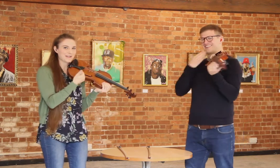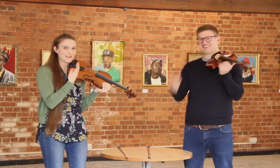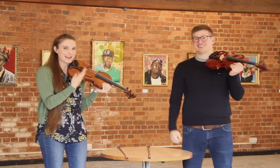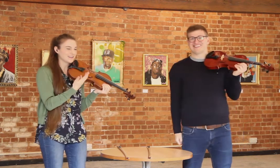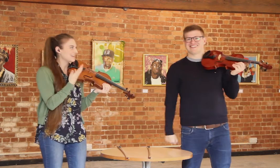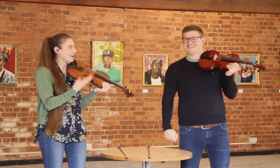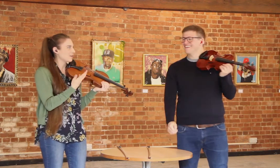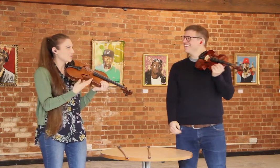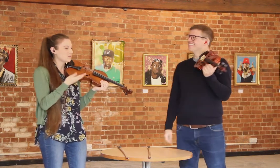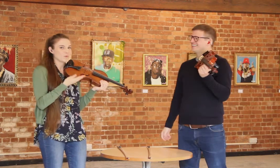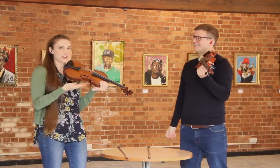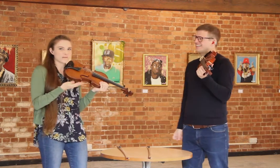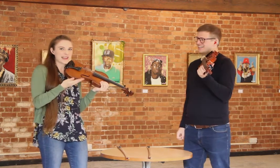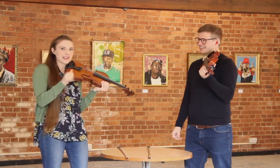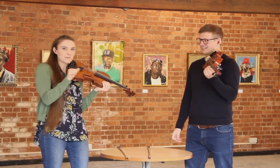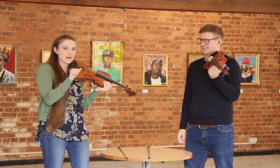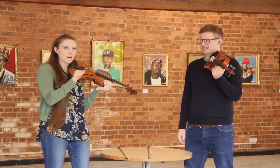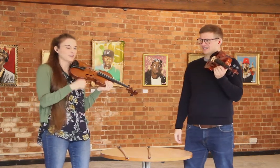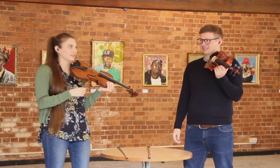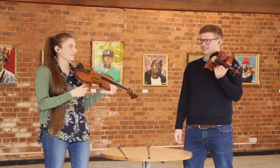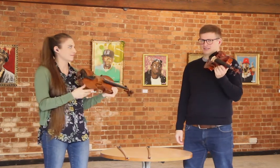OK now we’re going to make it a bit harder